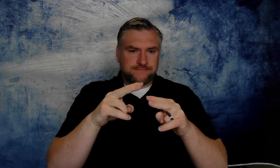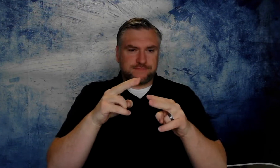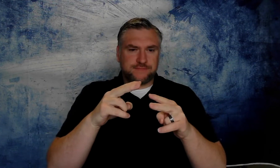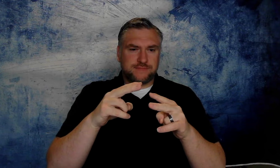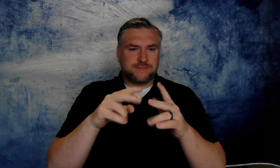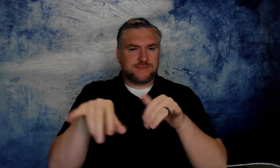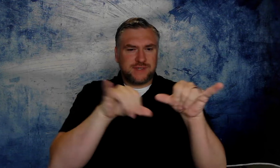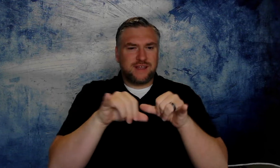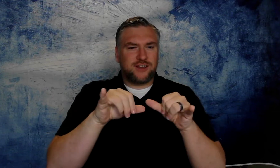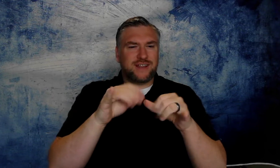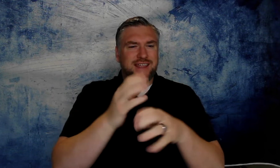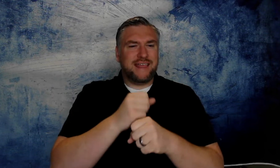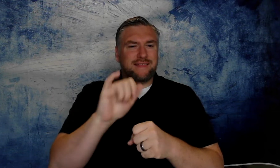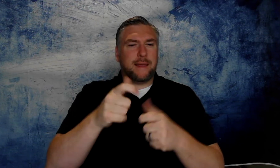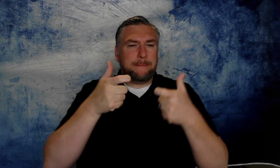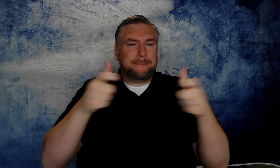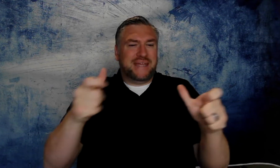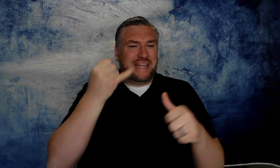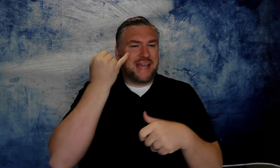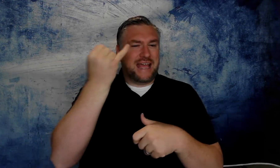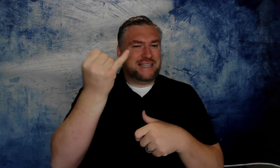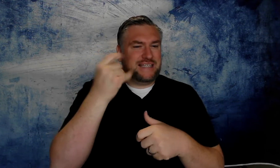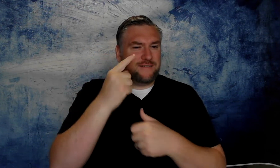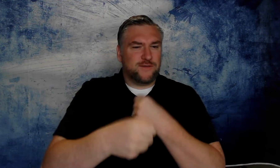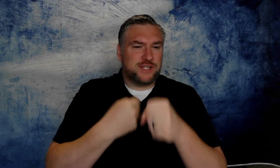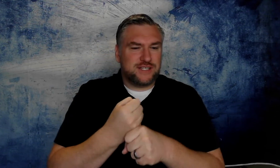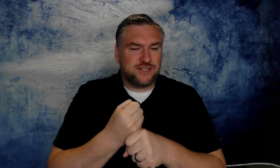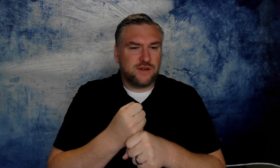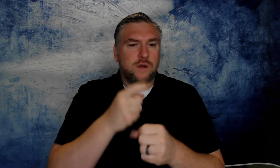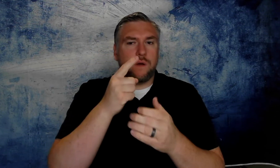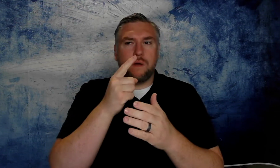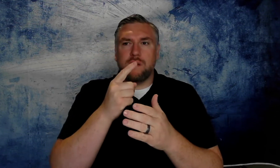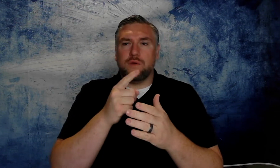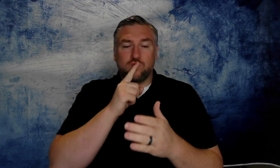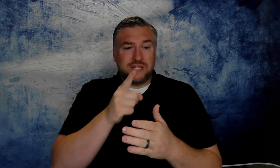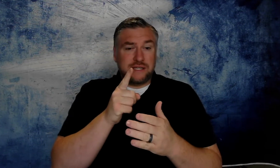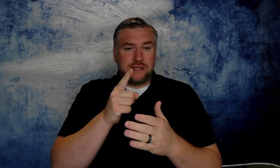Also, as you're looking at the standards, get the Big Idea for the year.